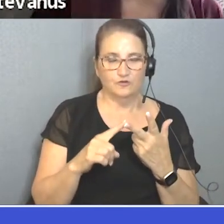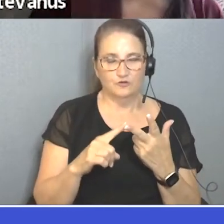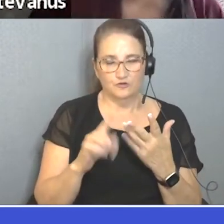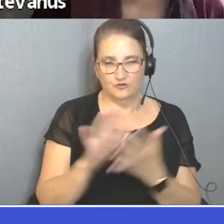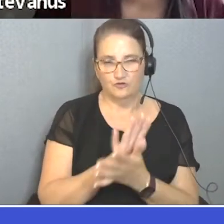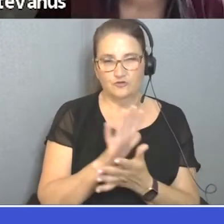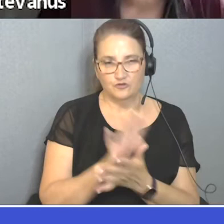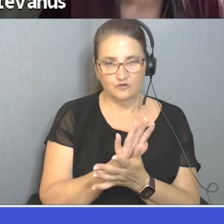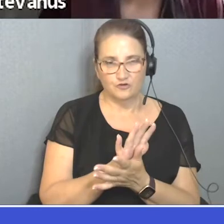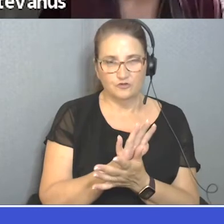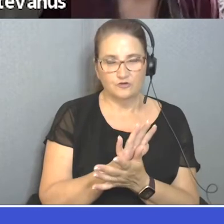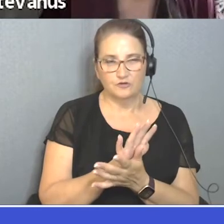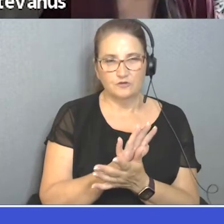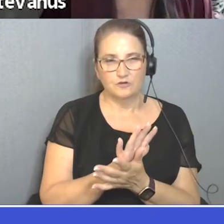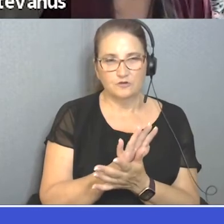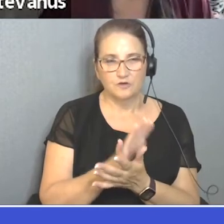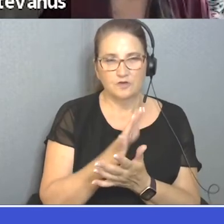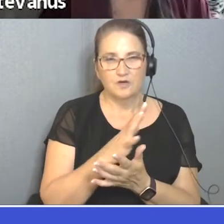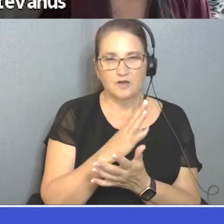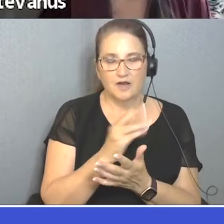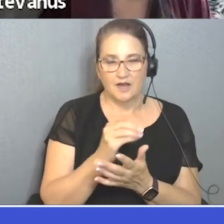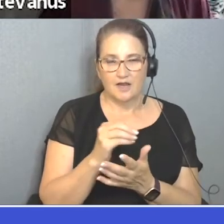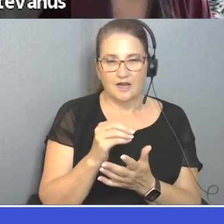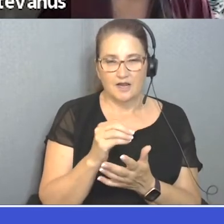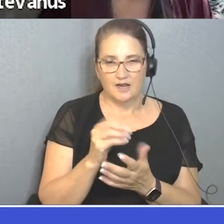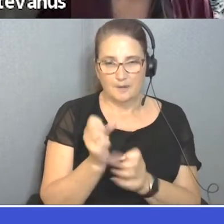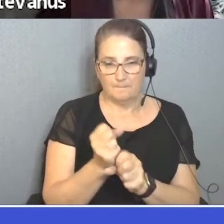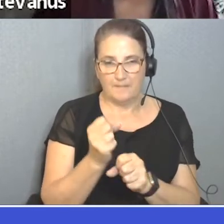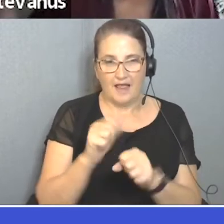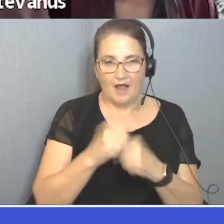or two more. Third sheet of blank paper,